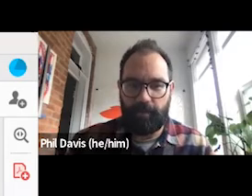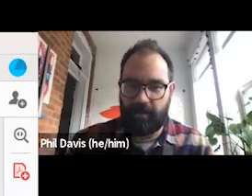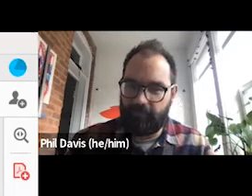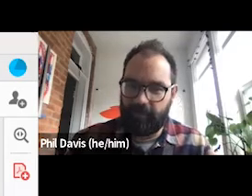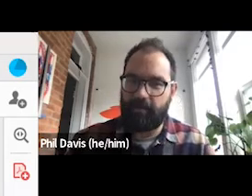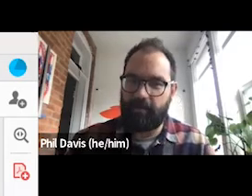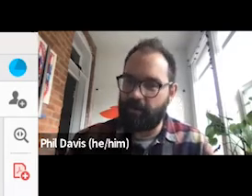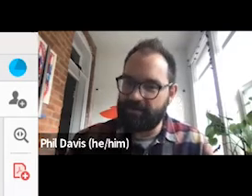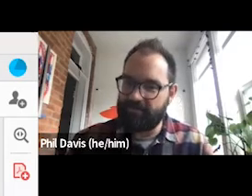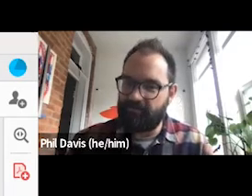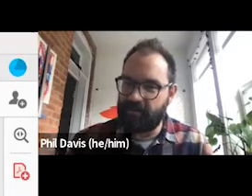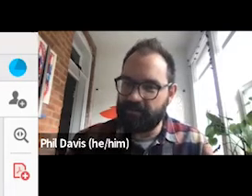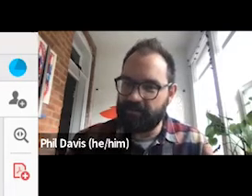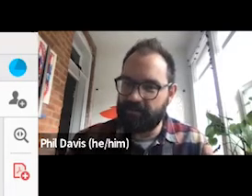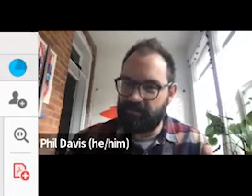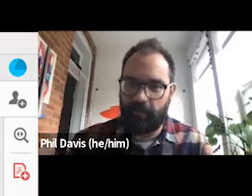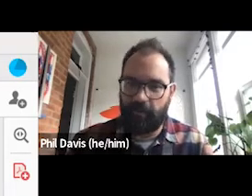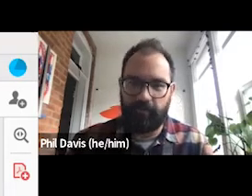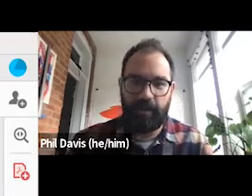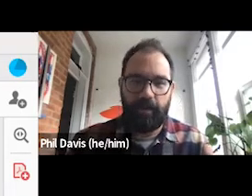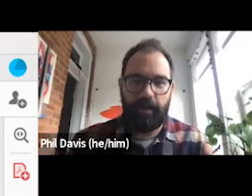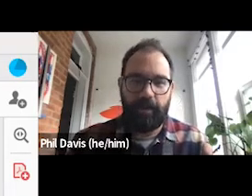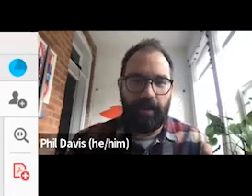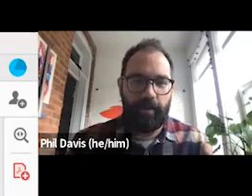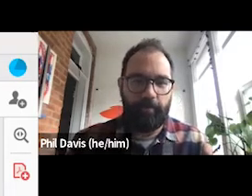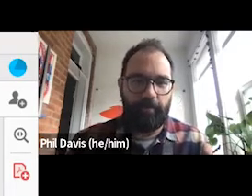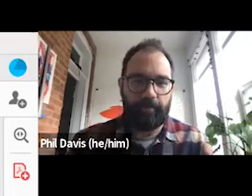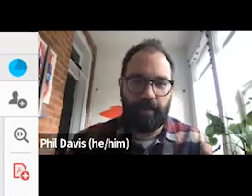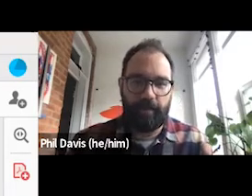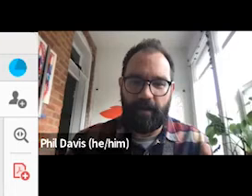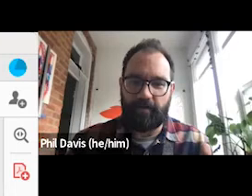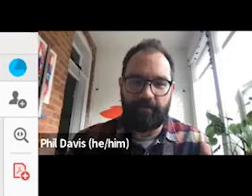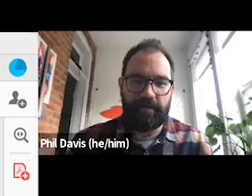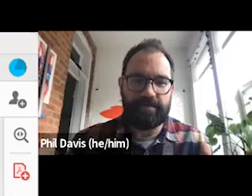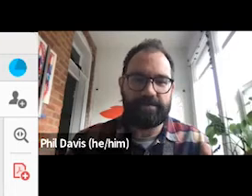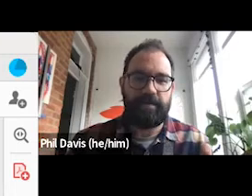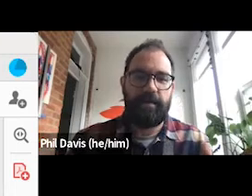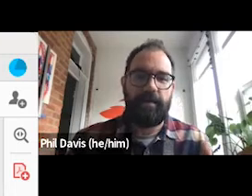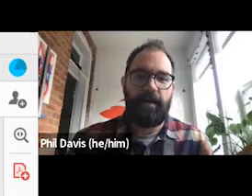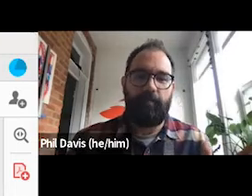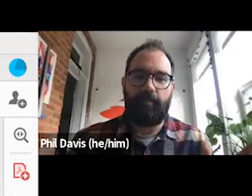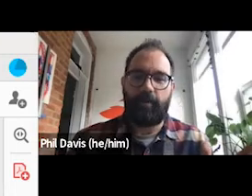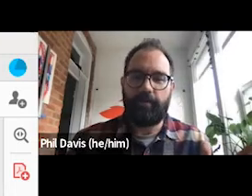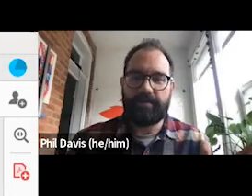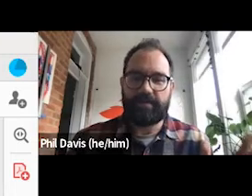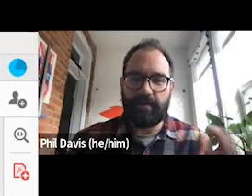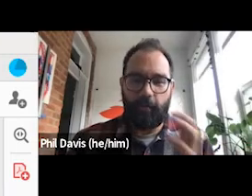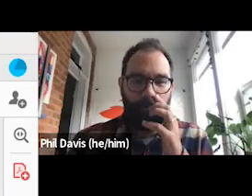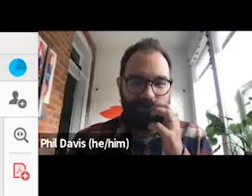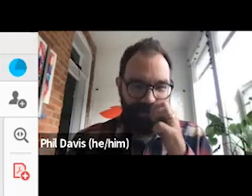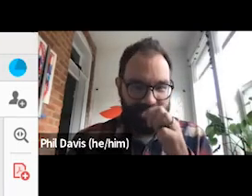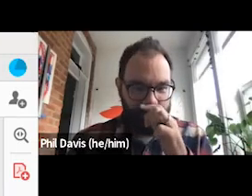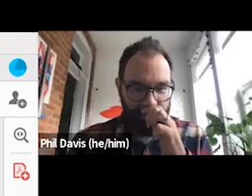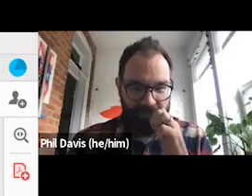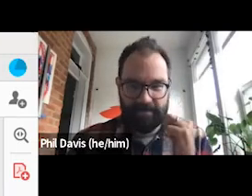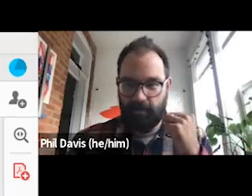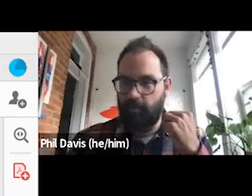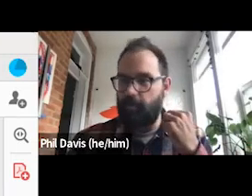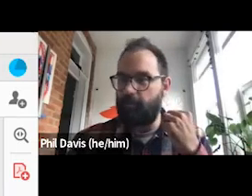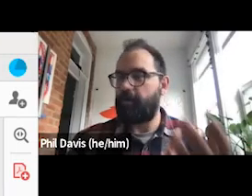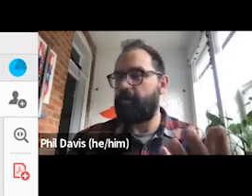We definitely had artist fee involved, contractor fees, permits was nice because we partnered